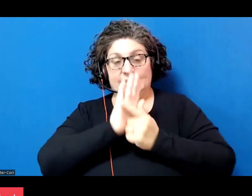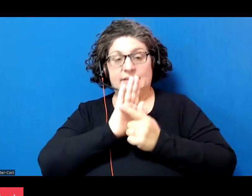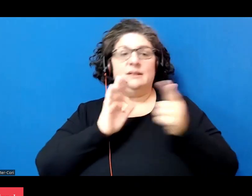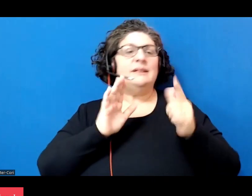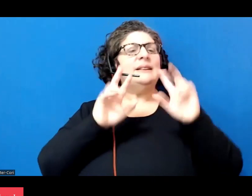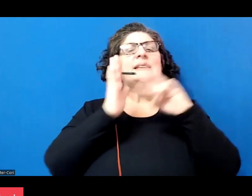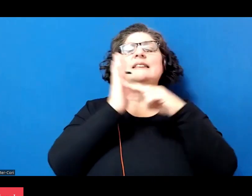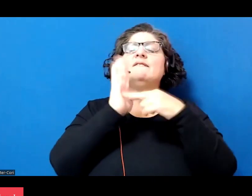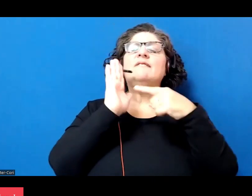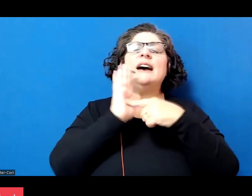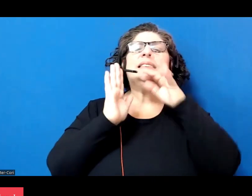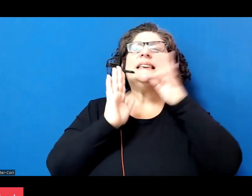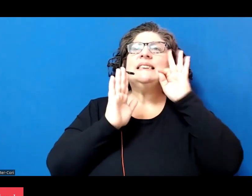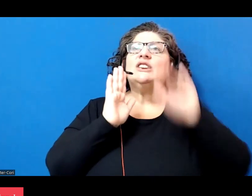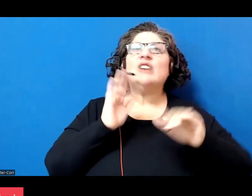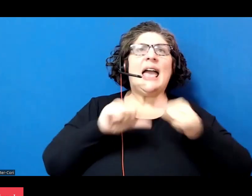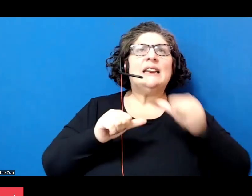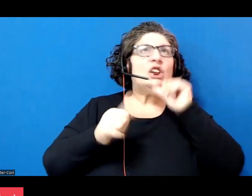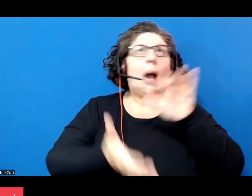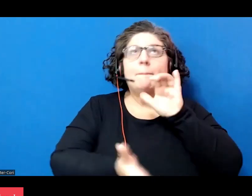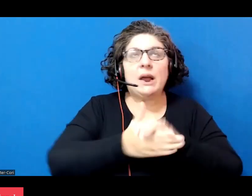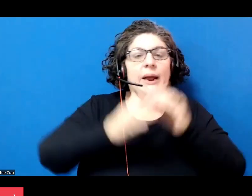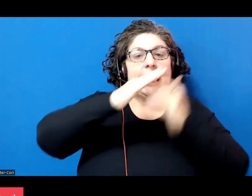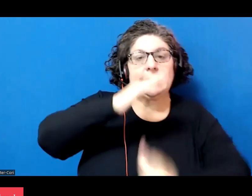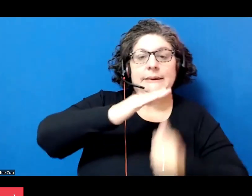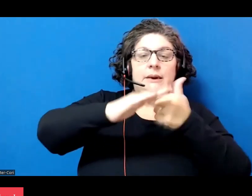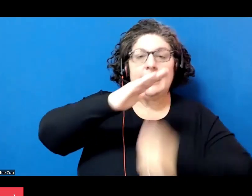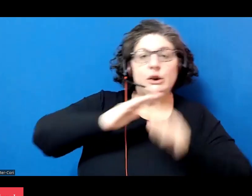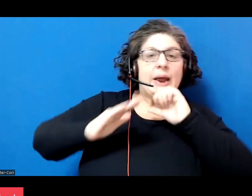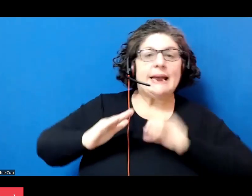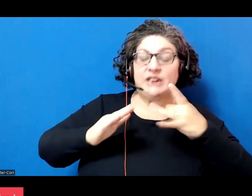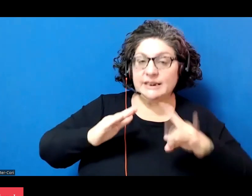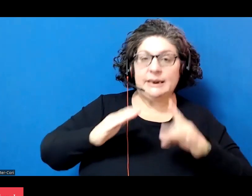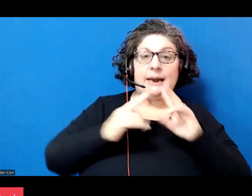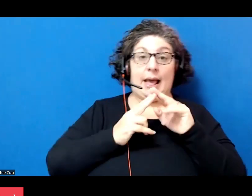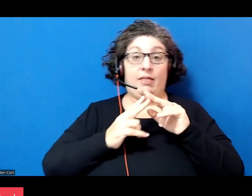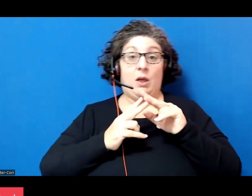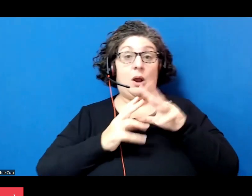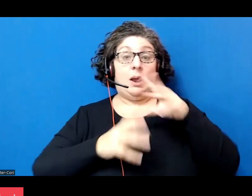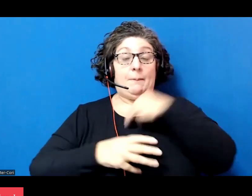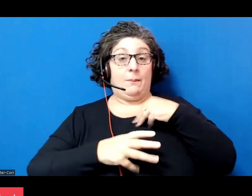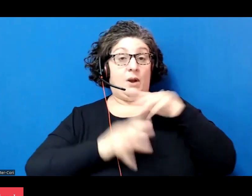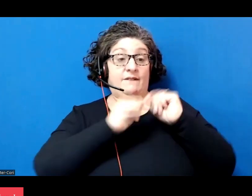to include any unmarried person under age 18 and is either a member of the Indian tribe